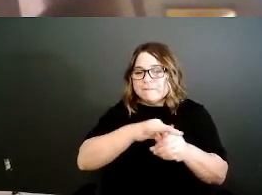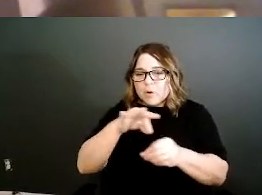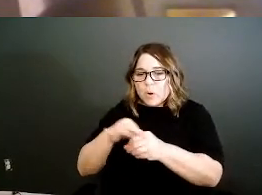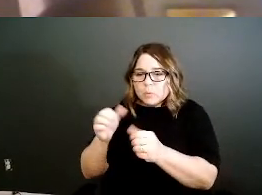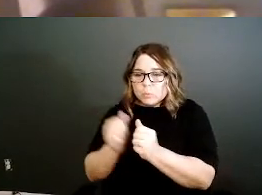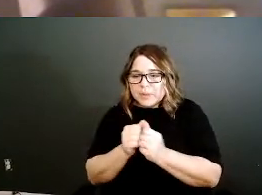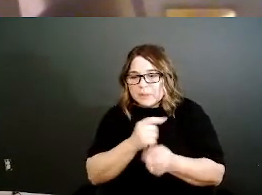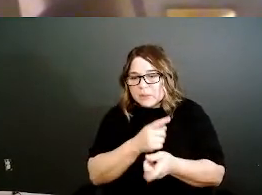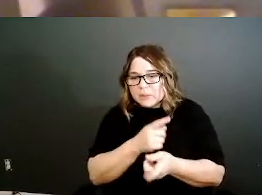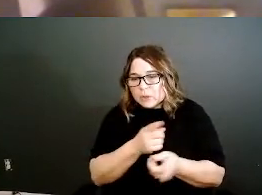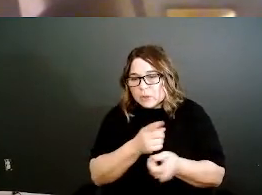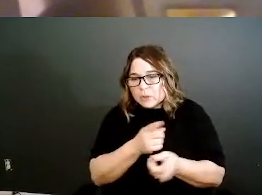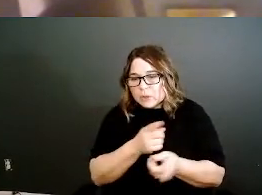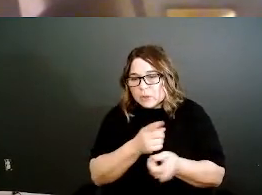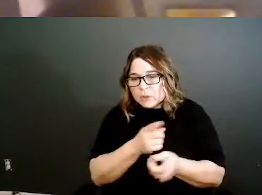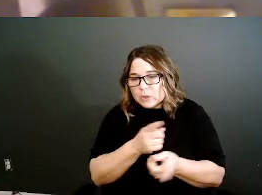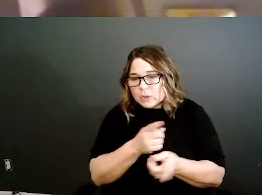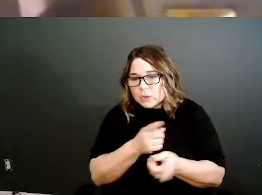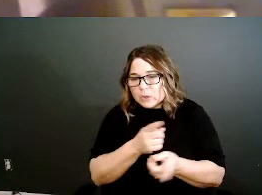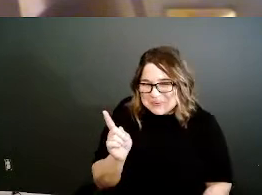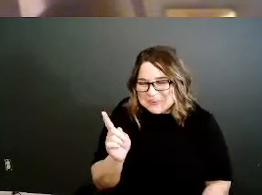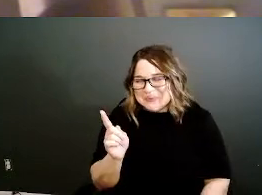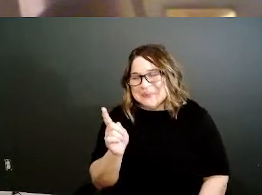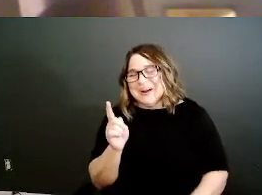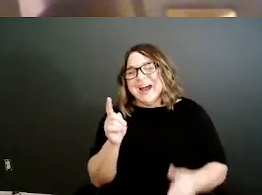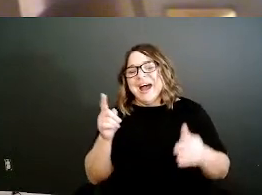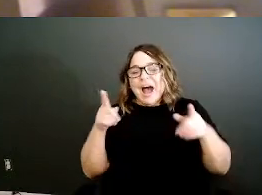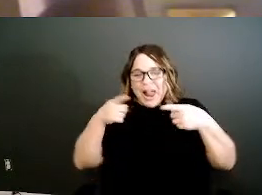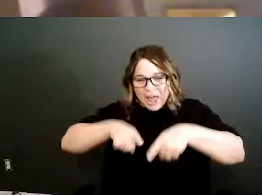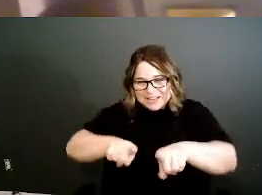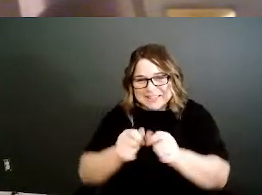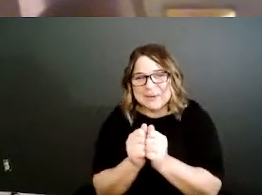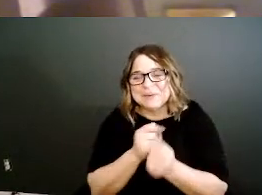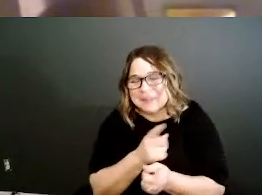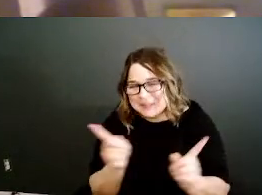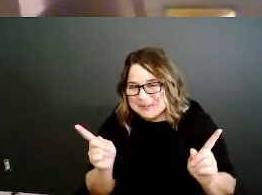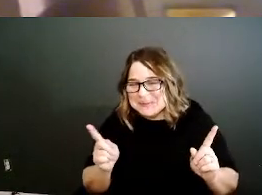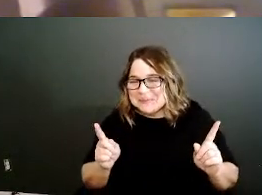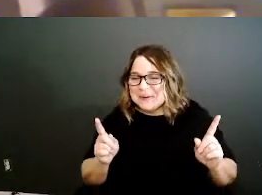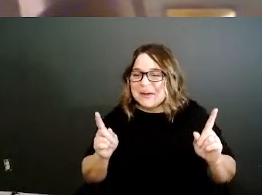SO THANK YOU, EVERYBODY, FOR YOUR SUPPORT, TO THE CLERKS, TO THE BUDGET TEAM FOR ALWAYS MAKING SURE THAT